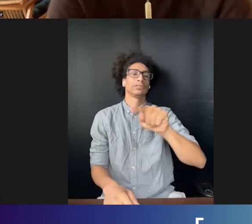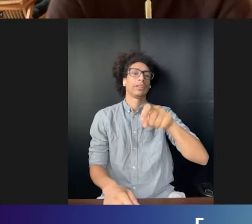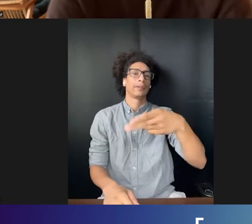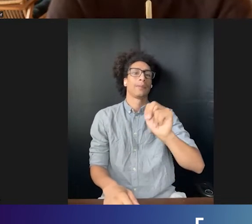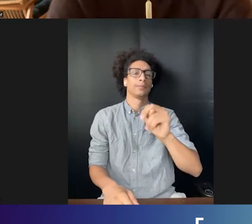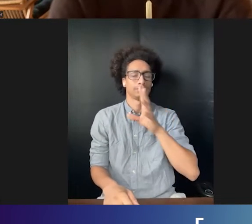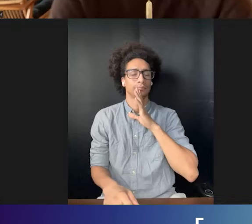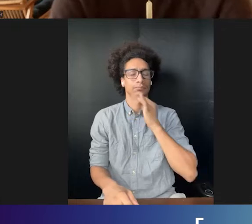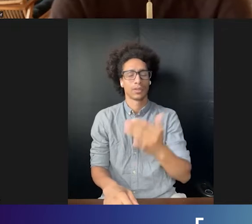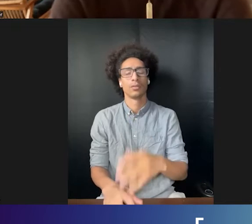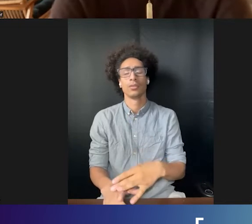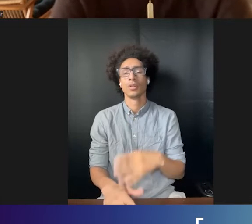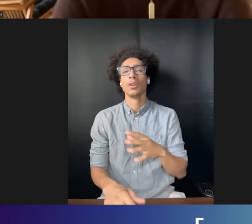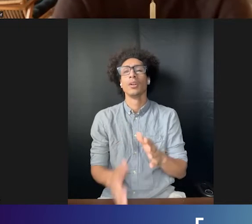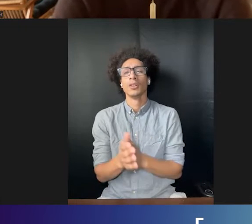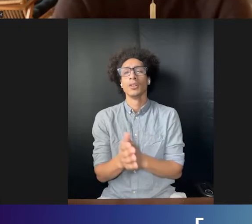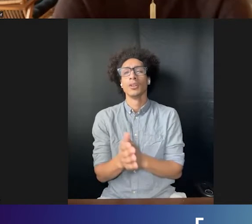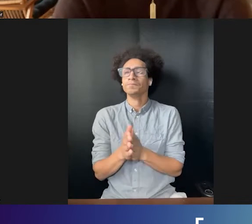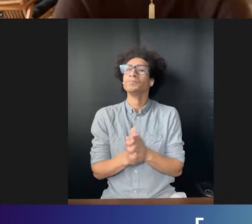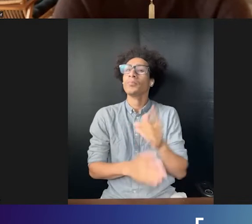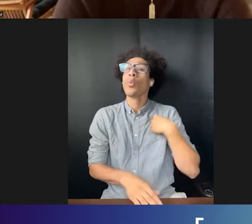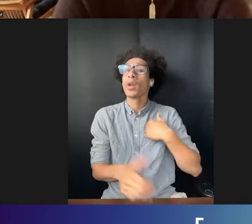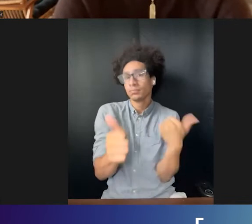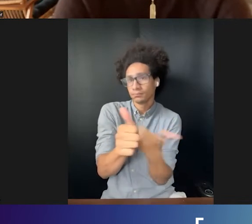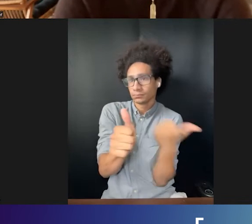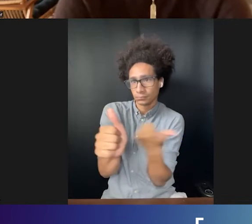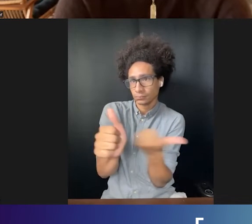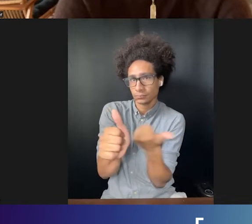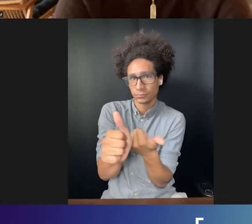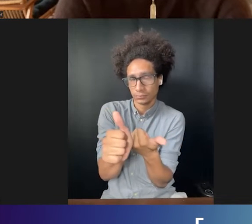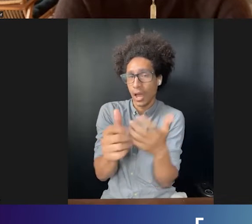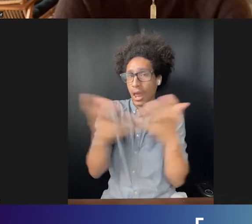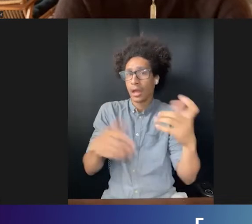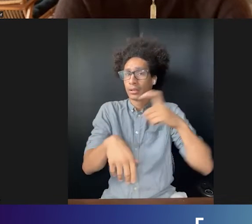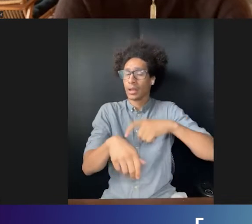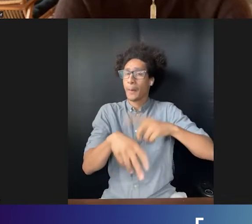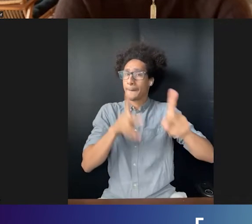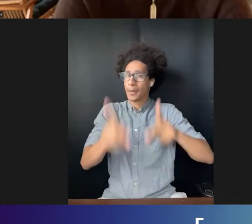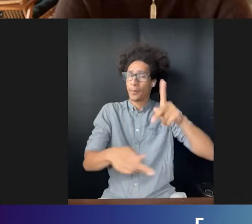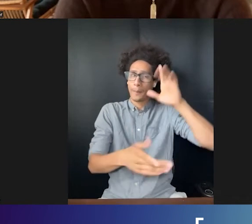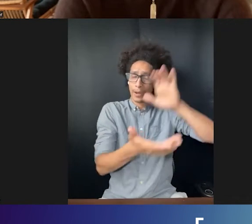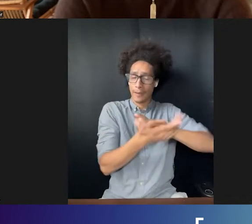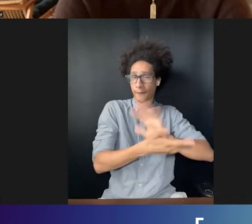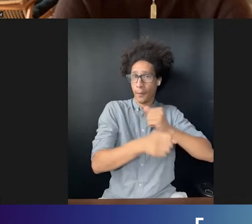after deals with companies, we think we'll cultivate our careers. And I think that's